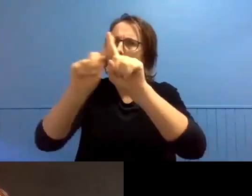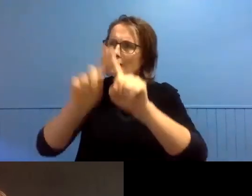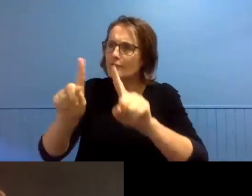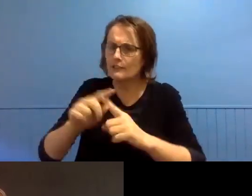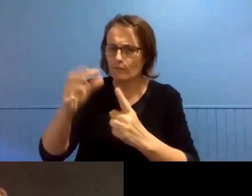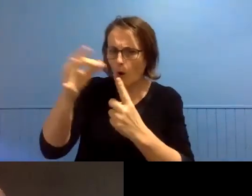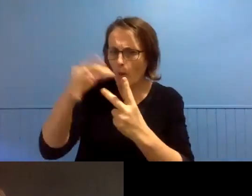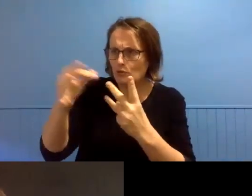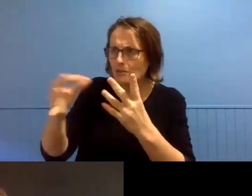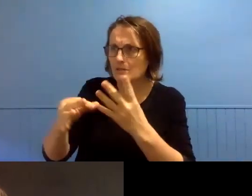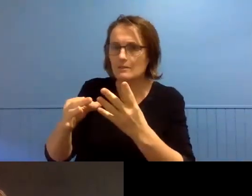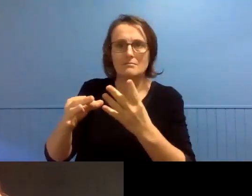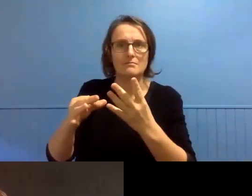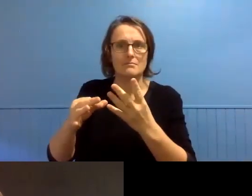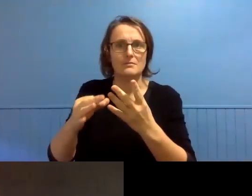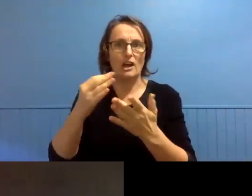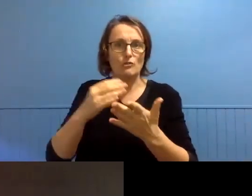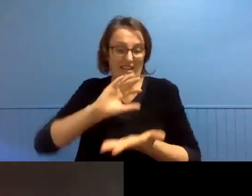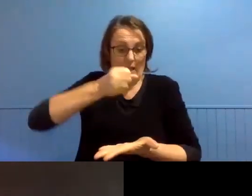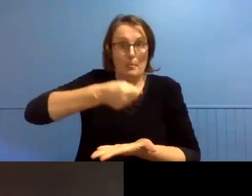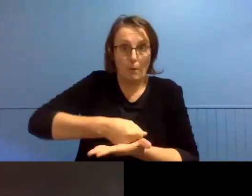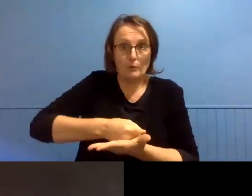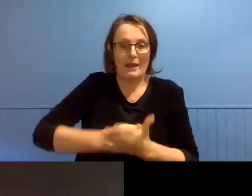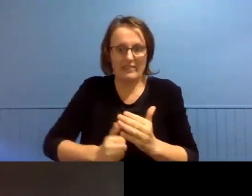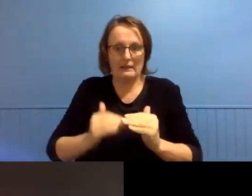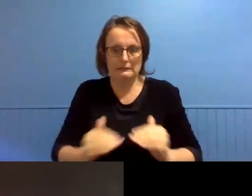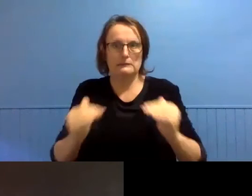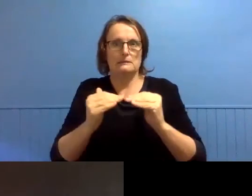from starting point to really complicated stuff. So good on you